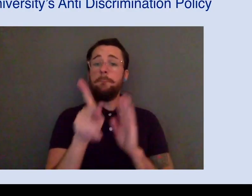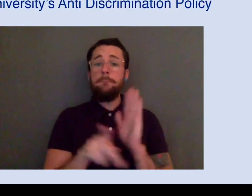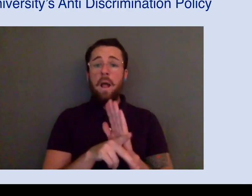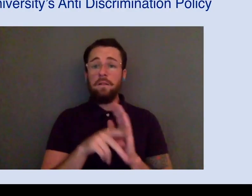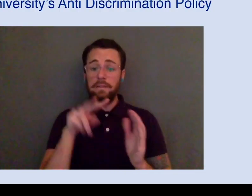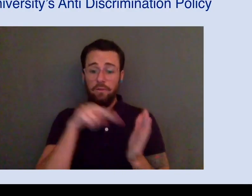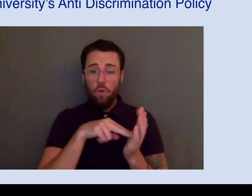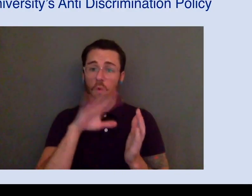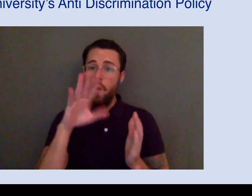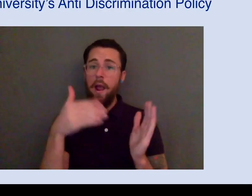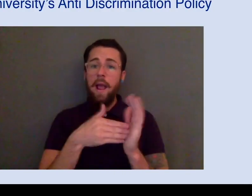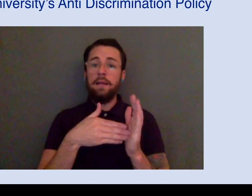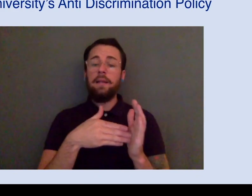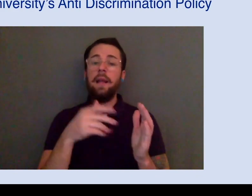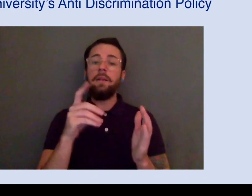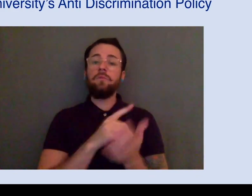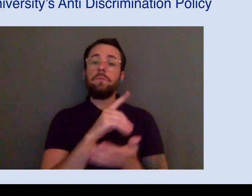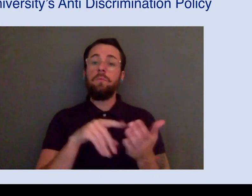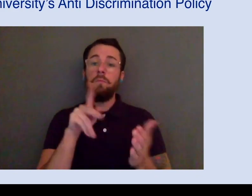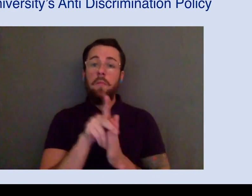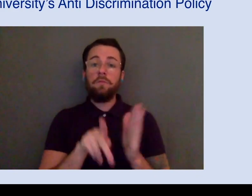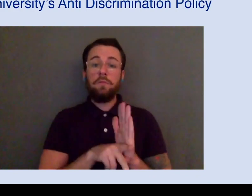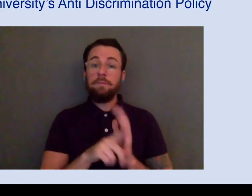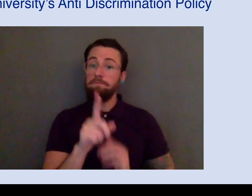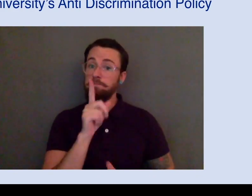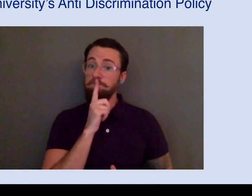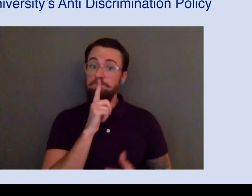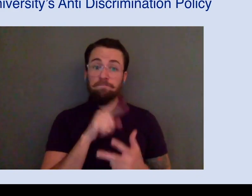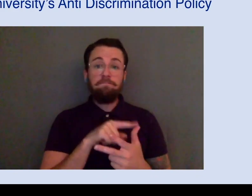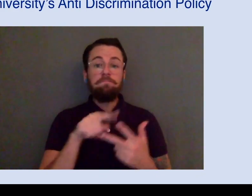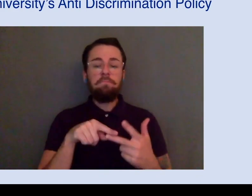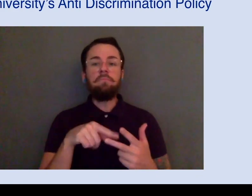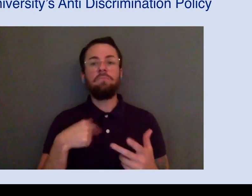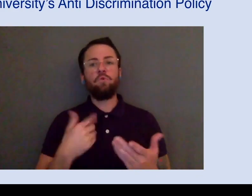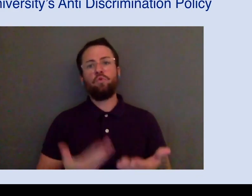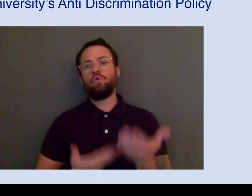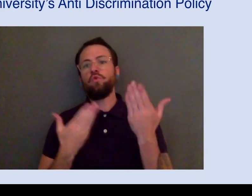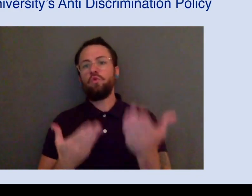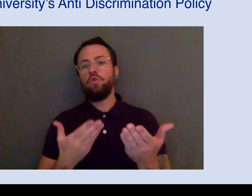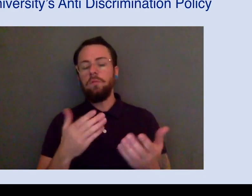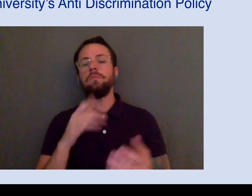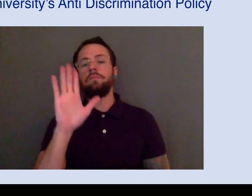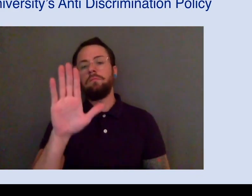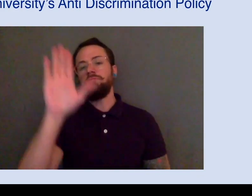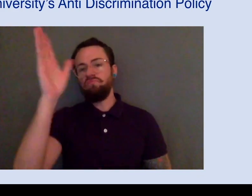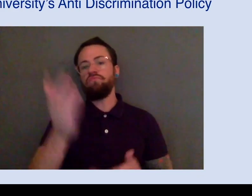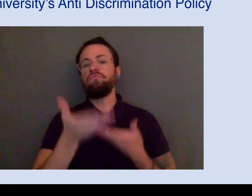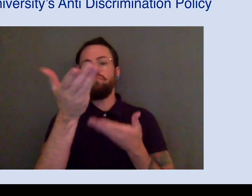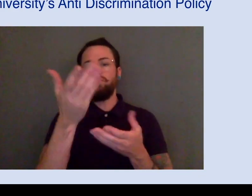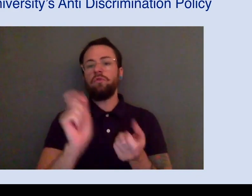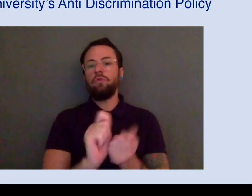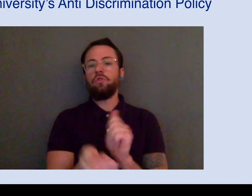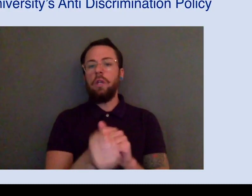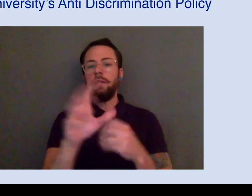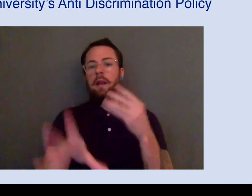So discrimination against those two protected groups is also codified in Gallaudet's policy.